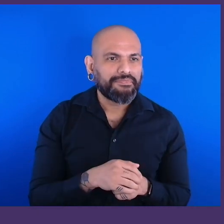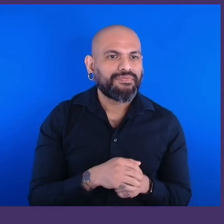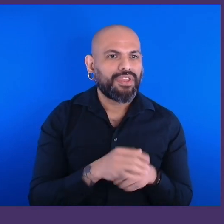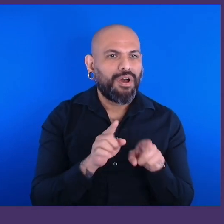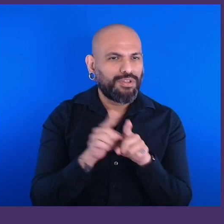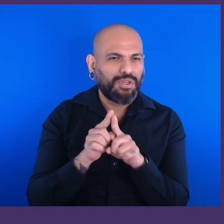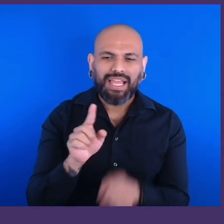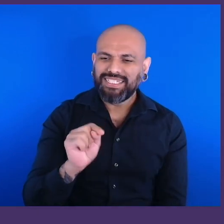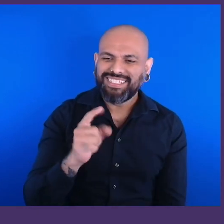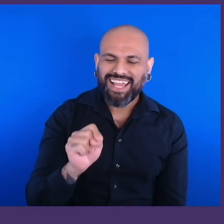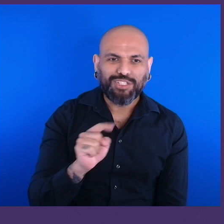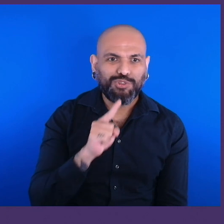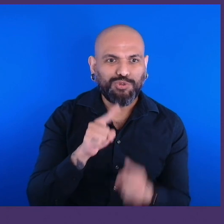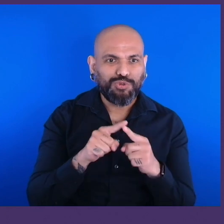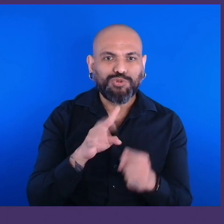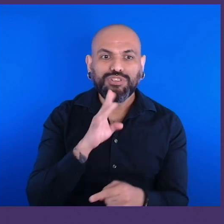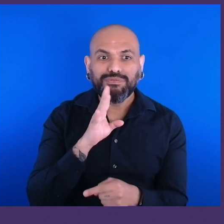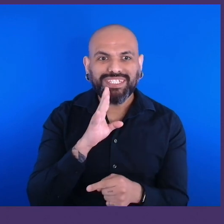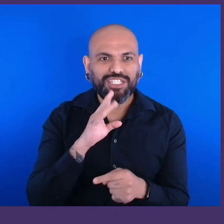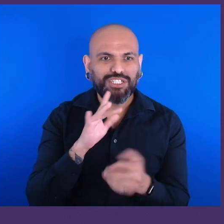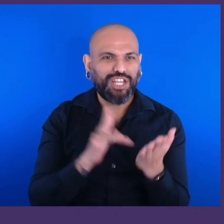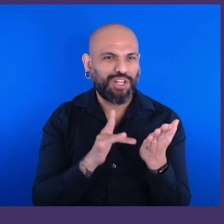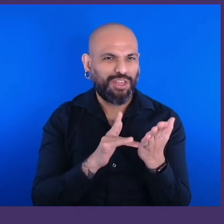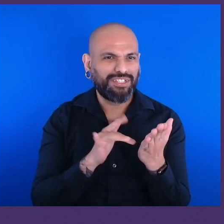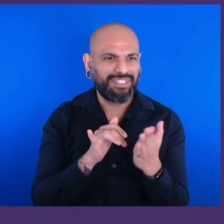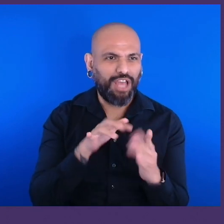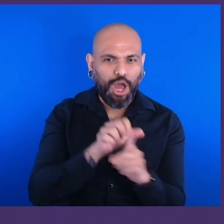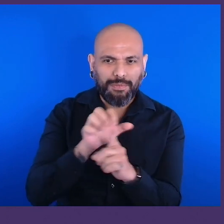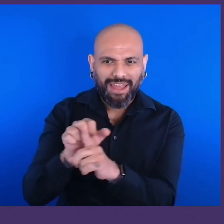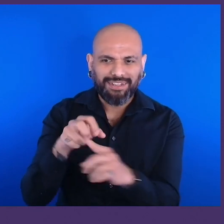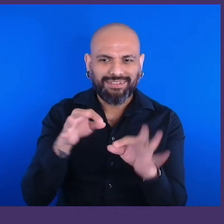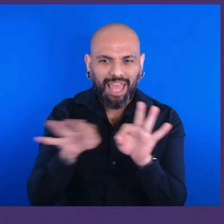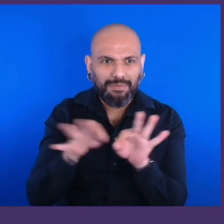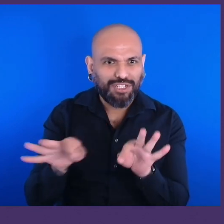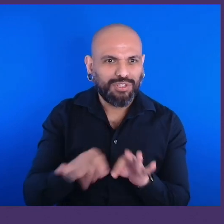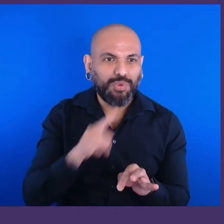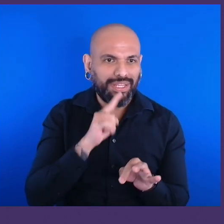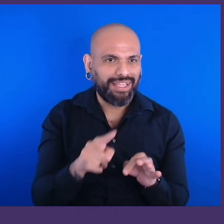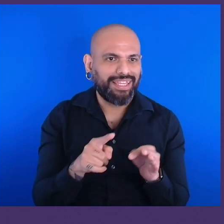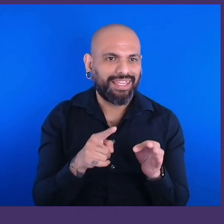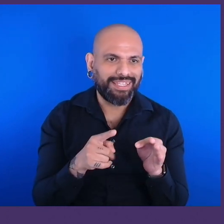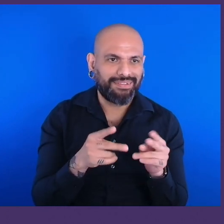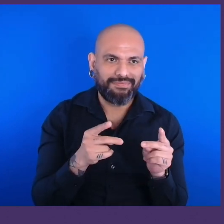automatic captioning are progressing really quick and are really making a difference.